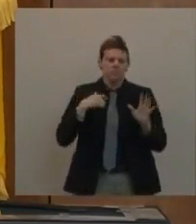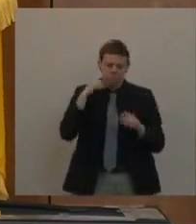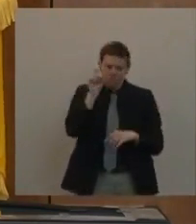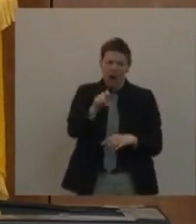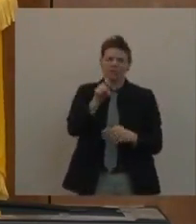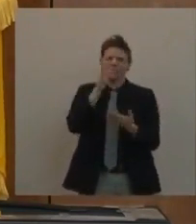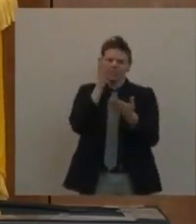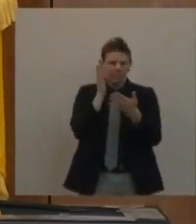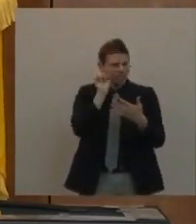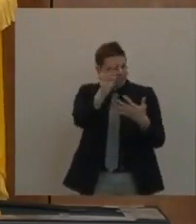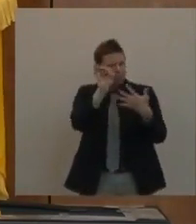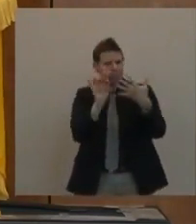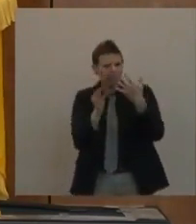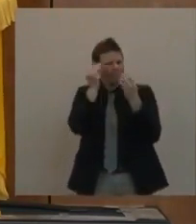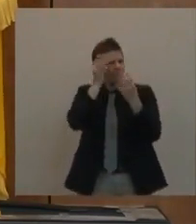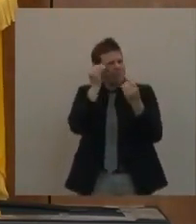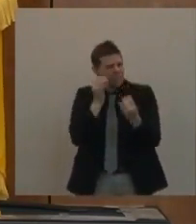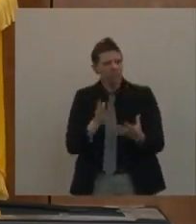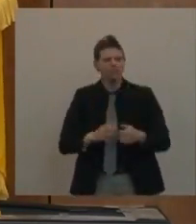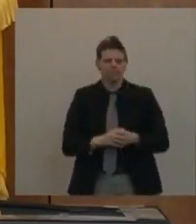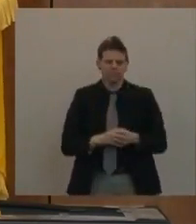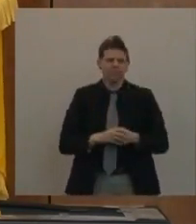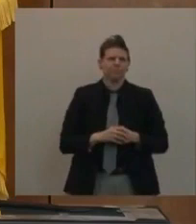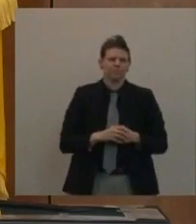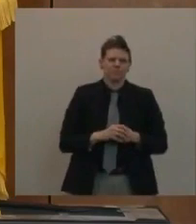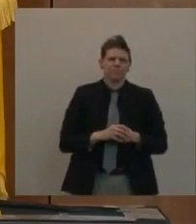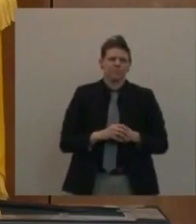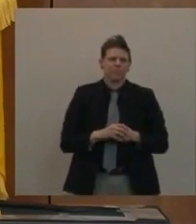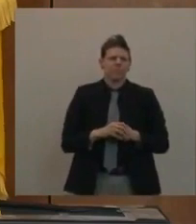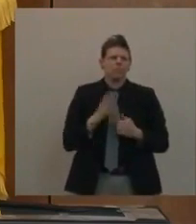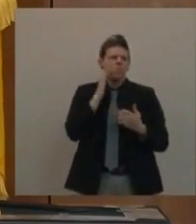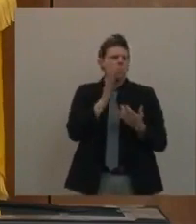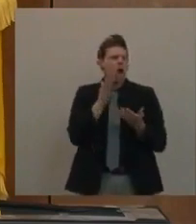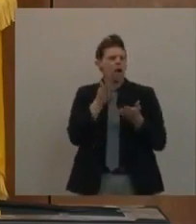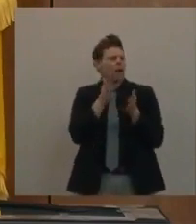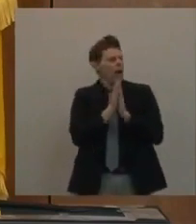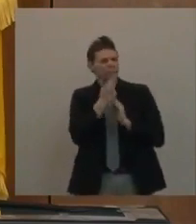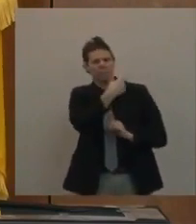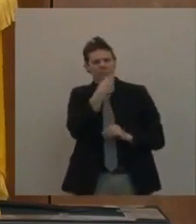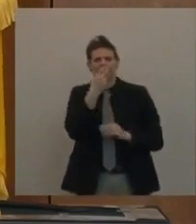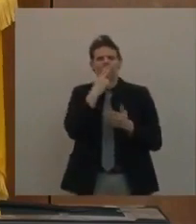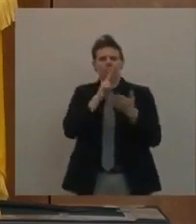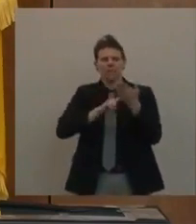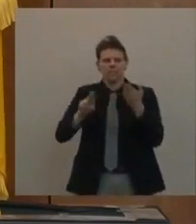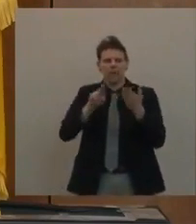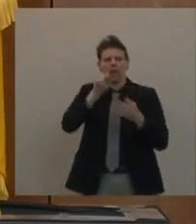BUT WE ARE GOING TO HAVE TO DO MORE. AND YOU WILL SEE THAT THROUGHOUT OUR PRESENTATIONS.